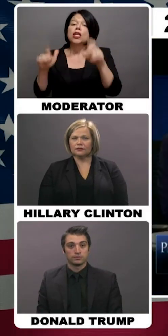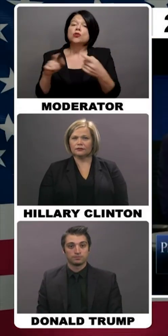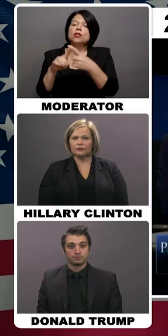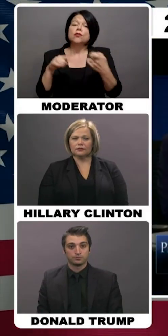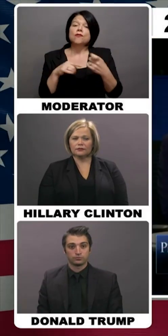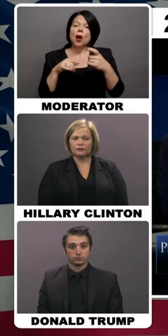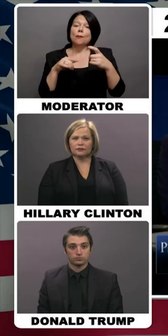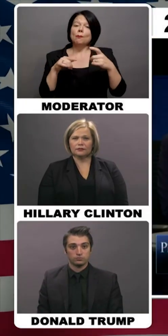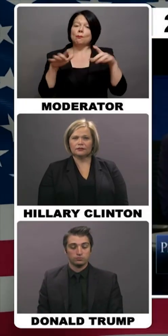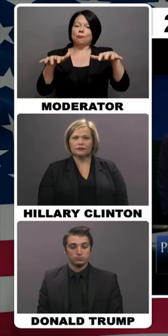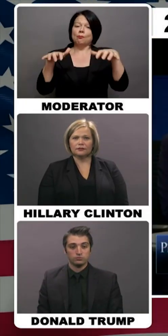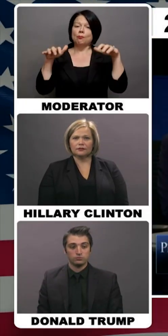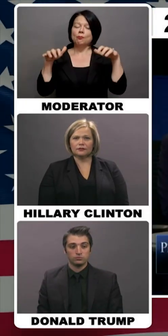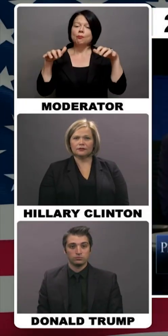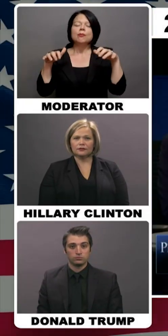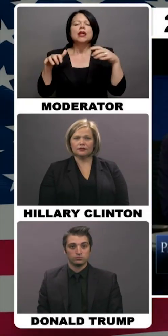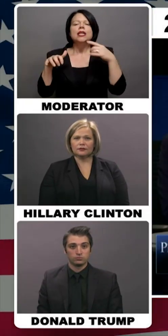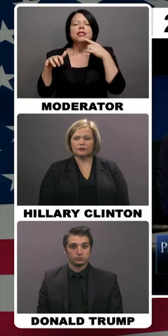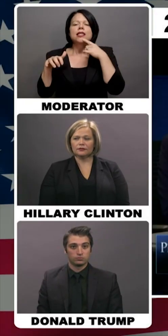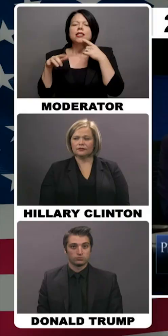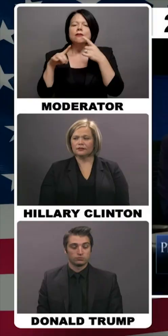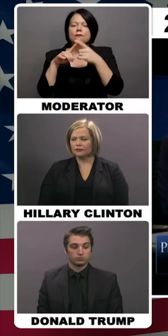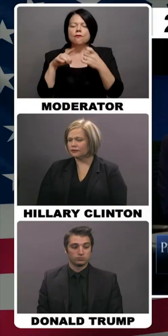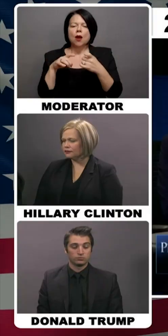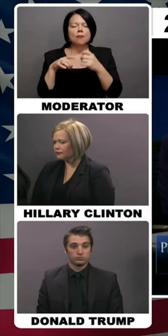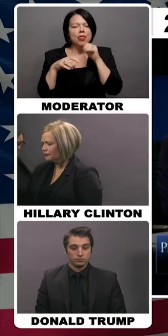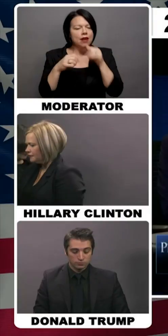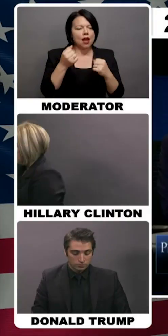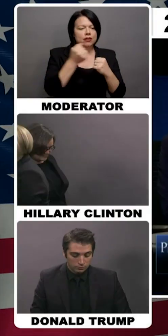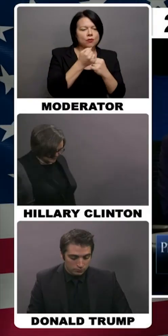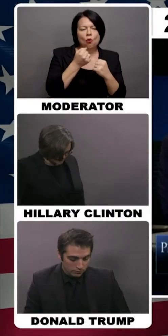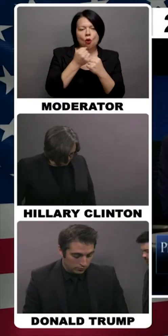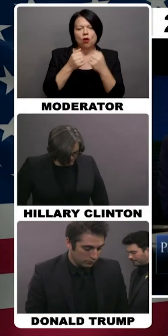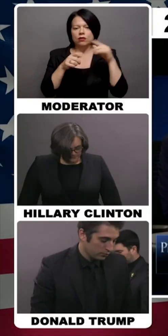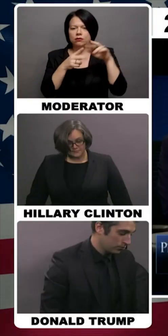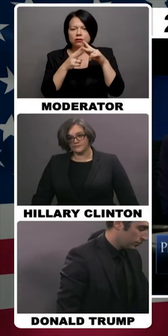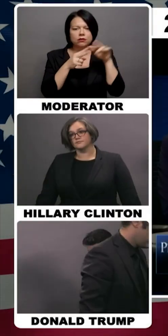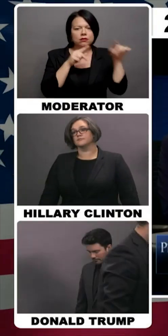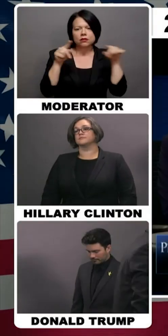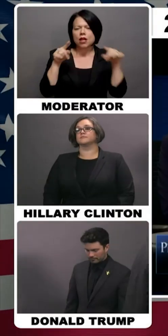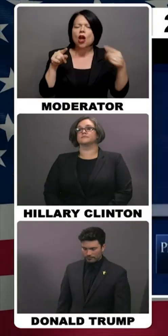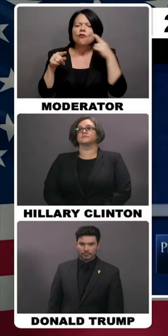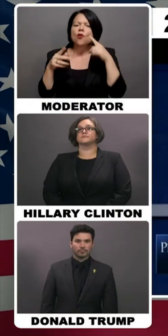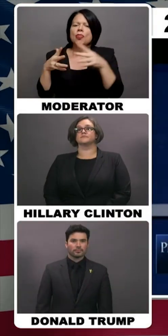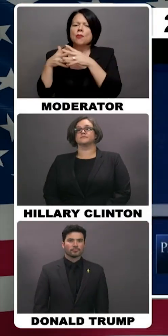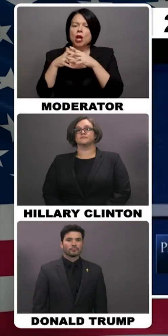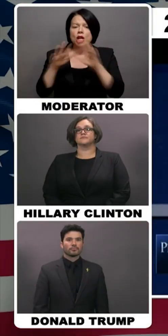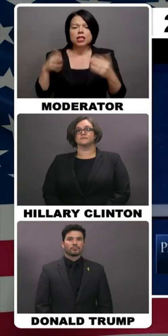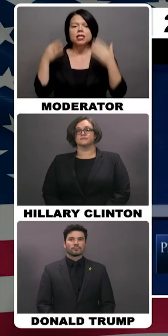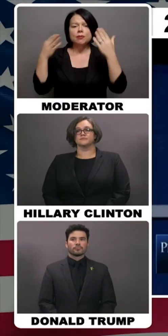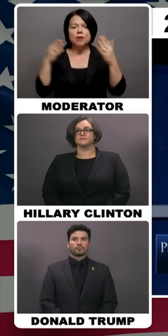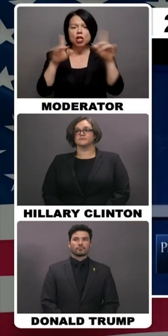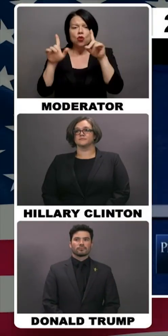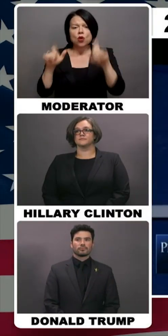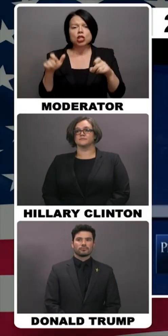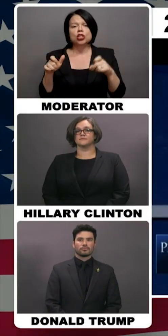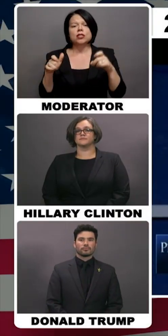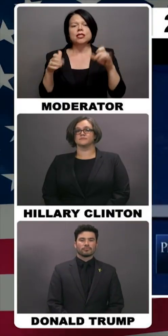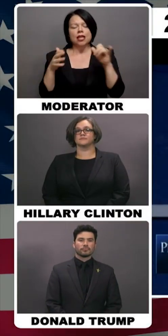through the bipartisan open debate coalition's online forum where Americans submitted questions that generated millions of votes.